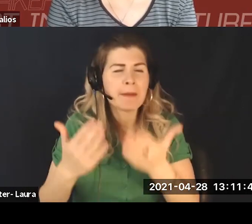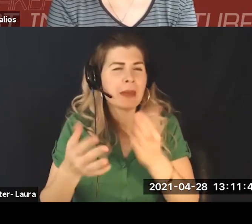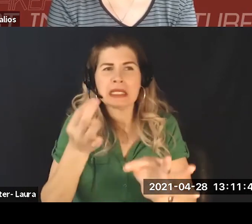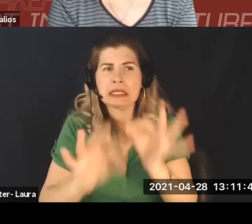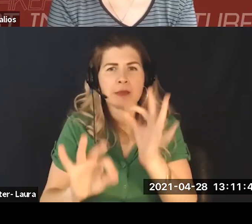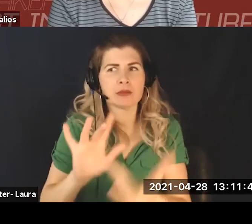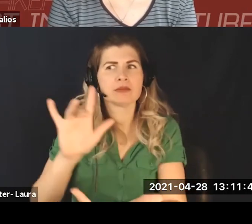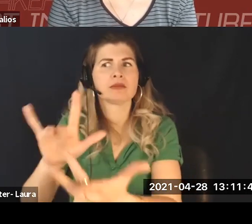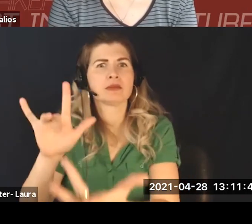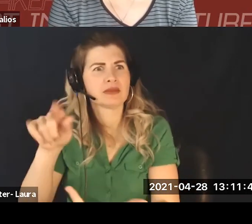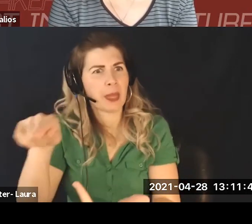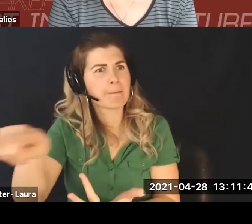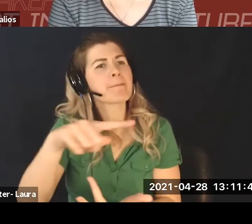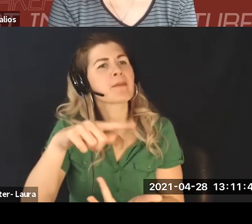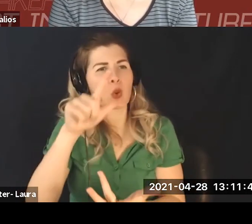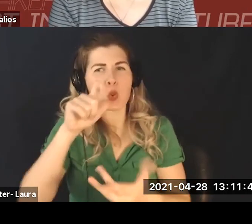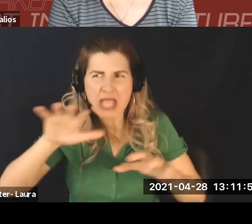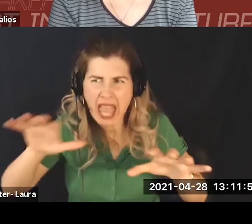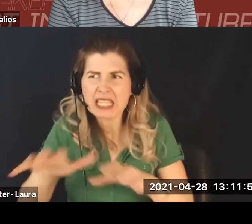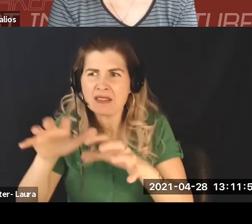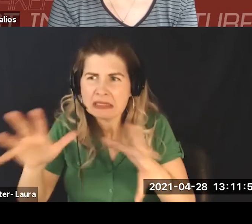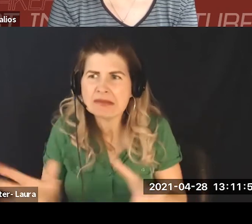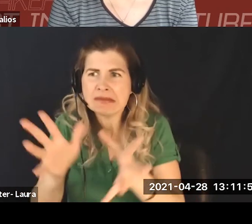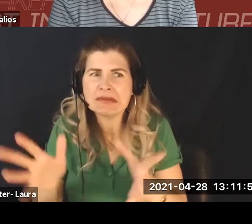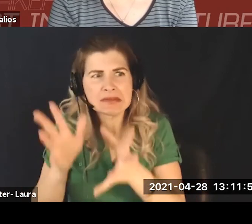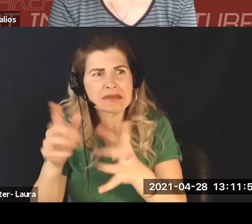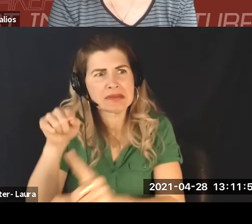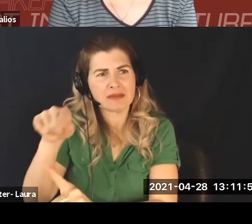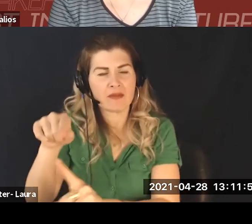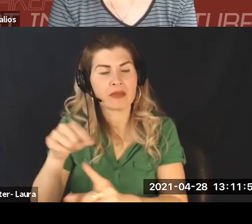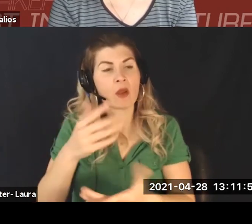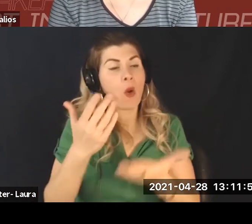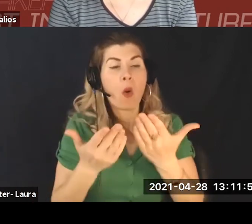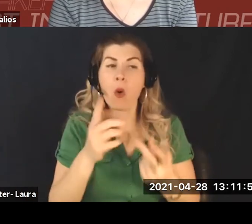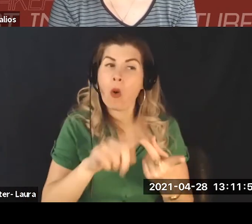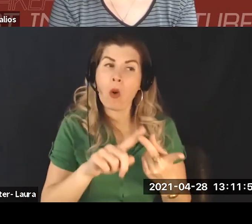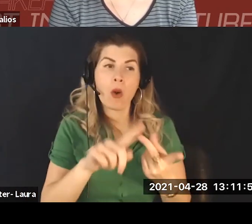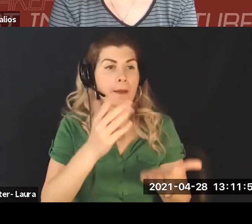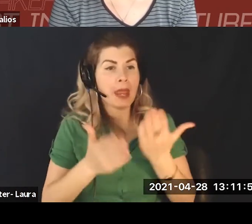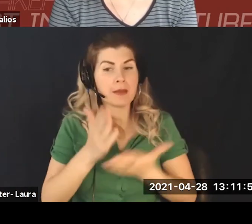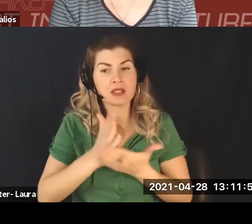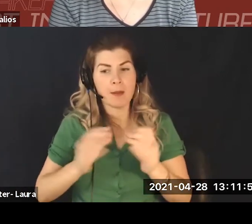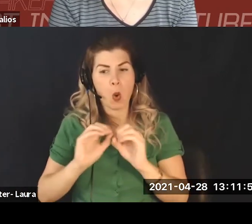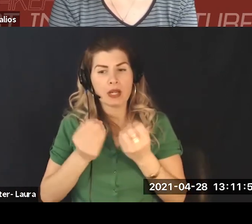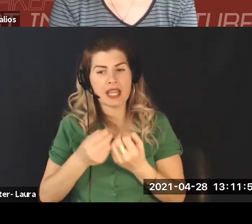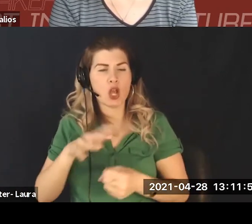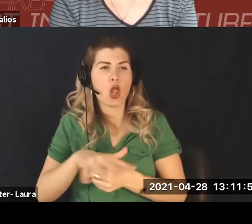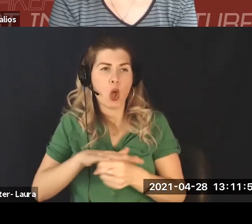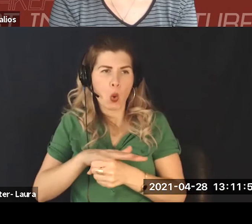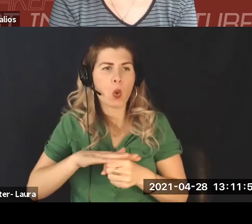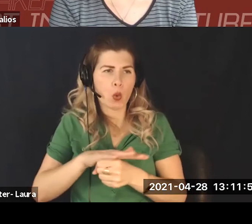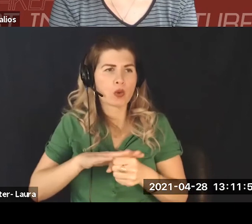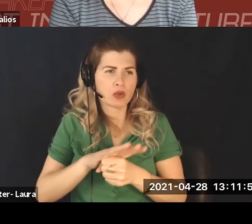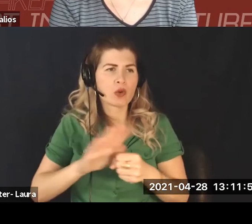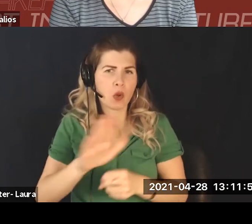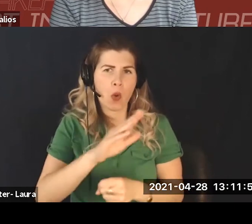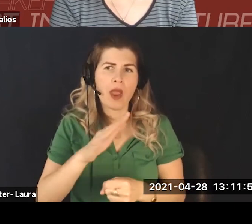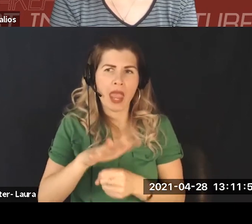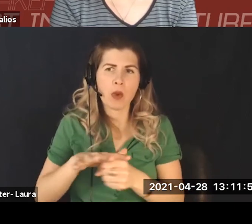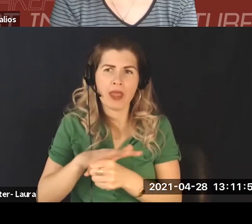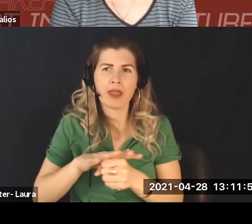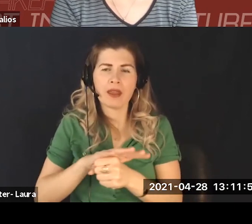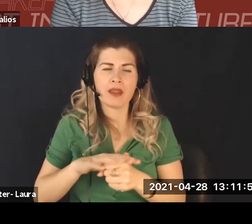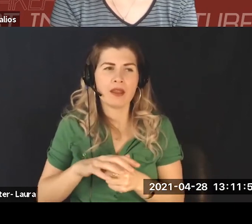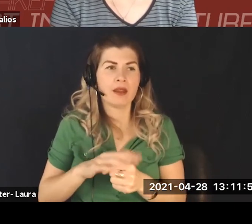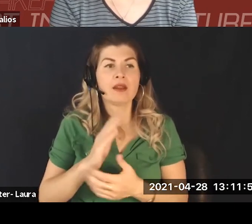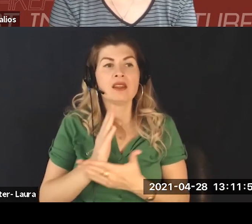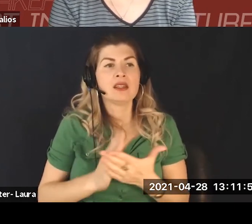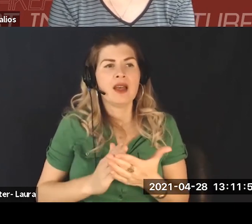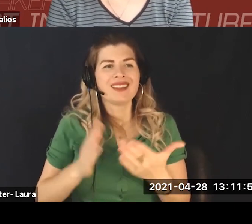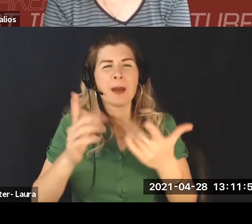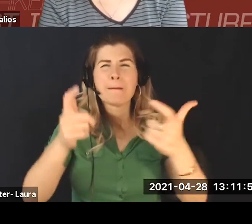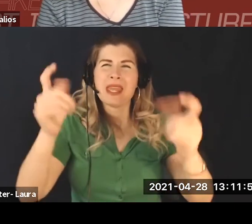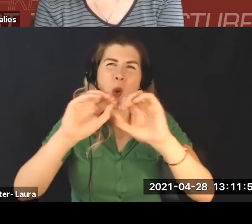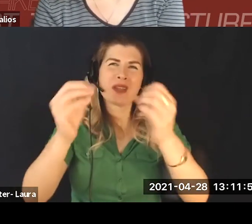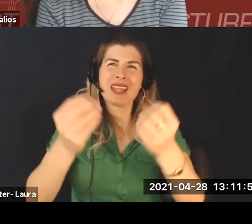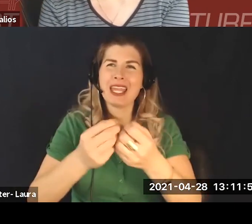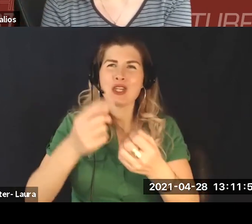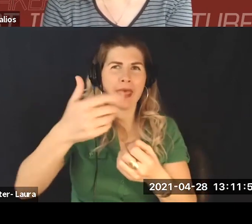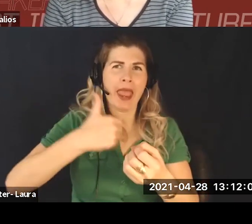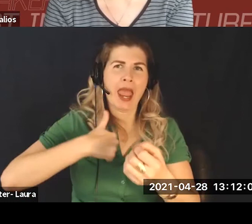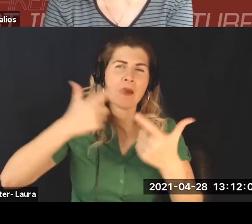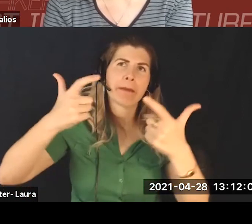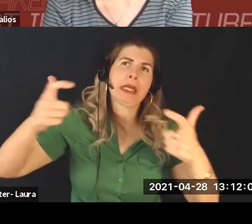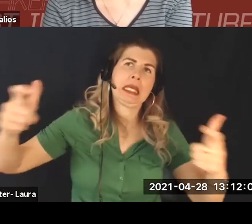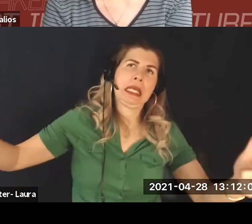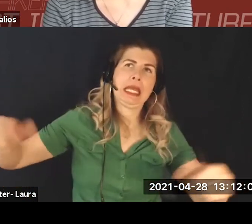It could be as simple as that. I think working with organizations that are a little bit more local can be easier because sometimes really big organizations that have like nationwide fundraising campaigns, you can just I won't name any names like they